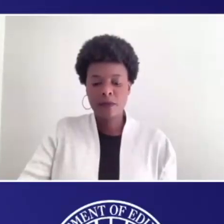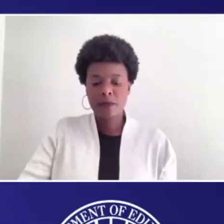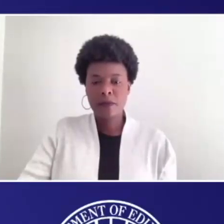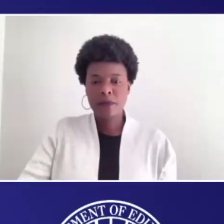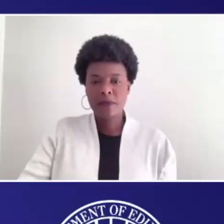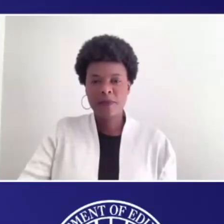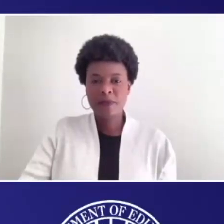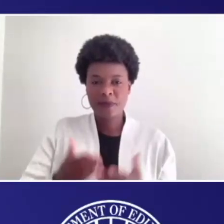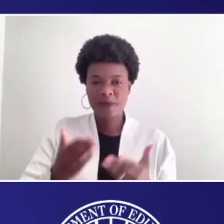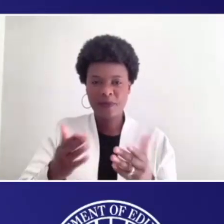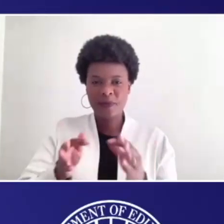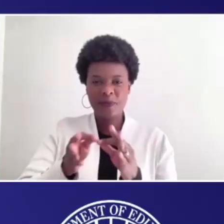Jenna? Thank you.